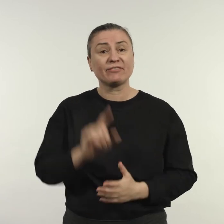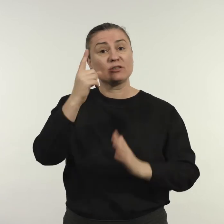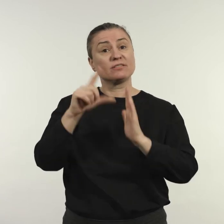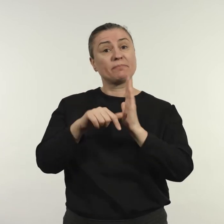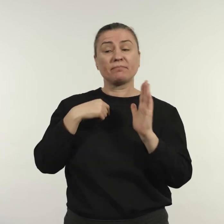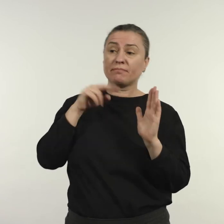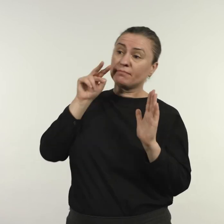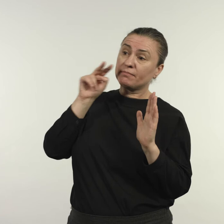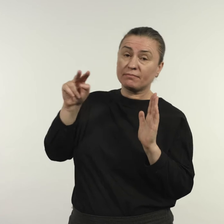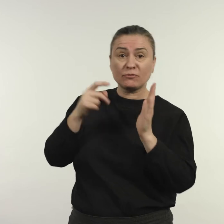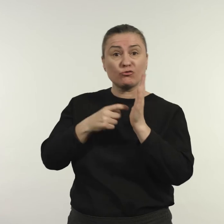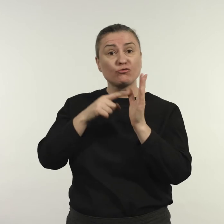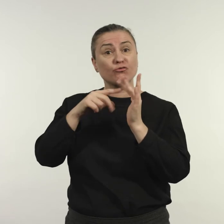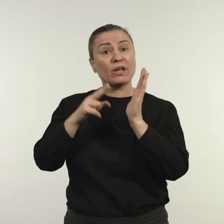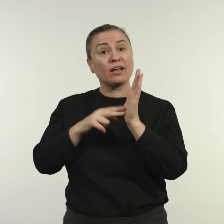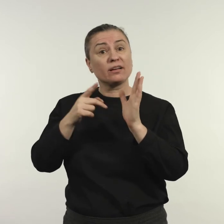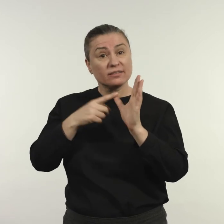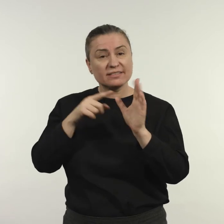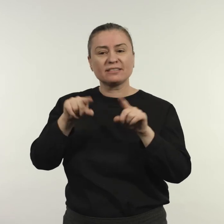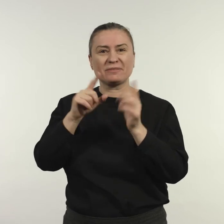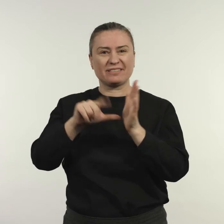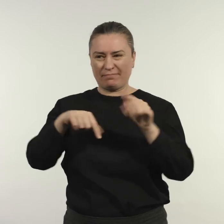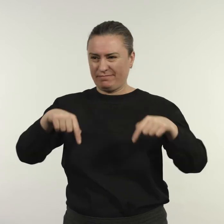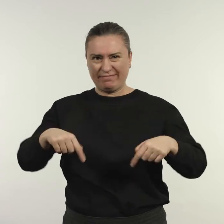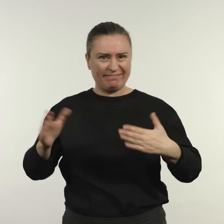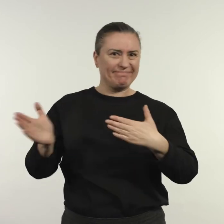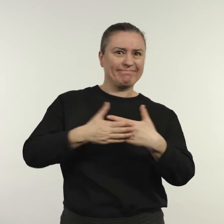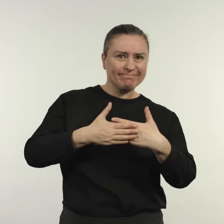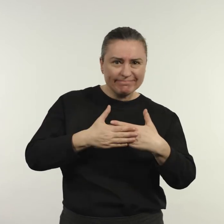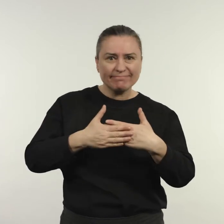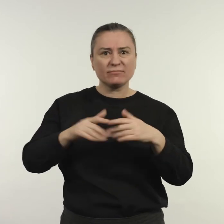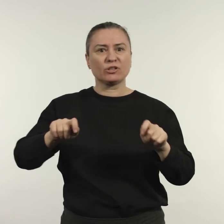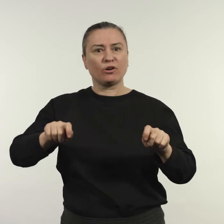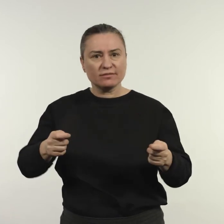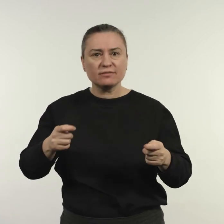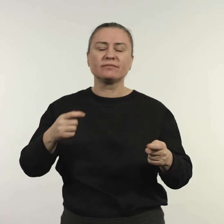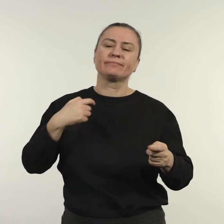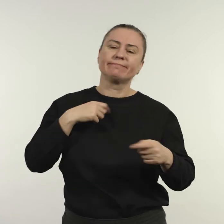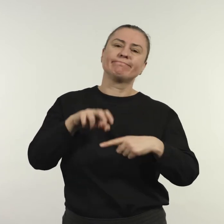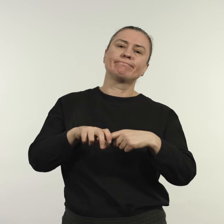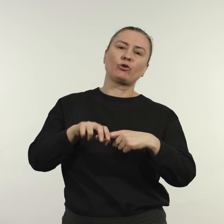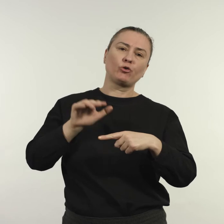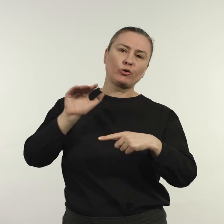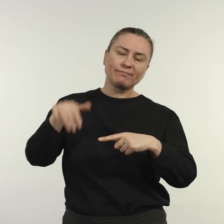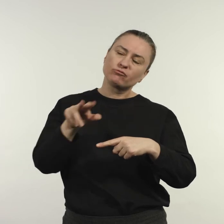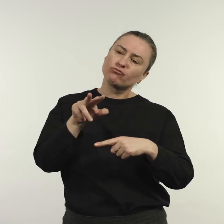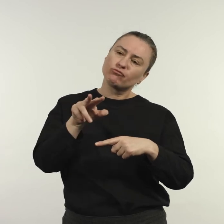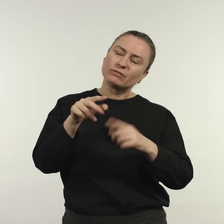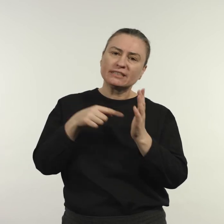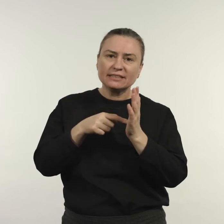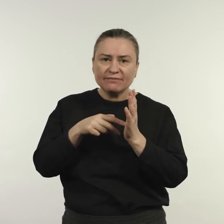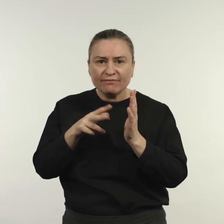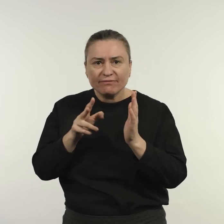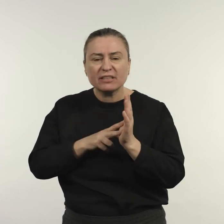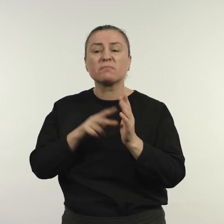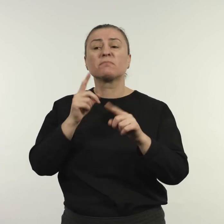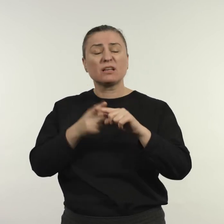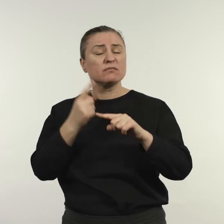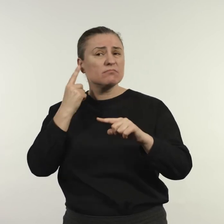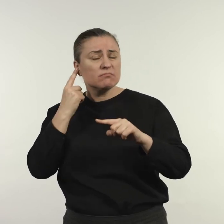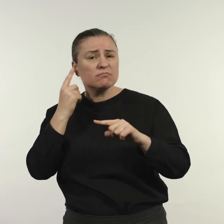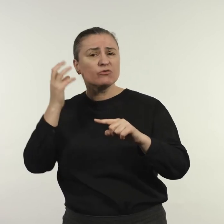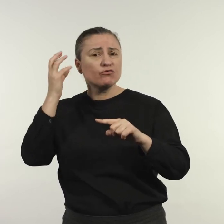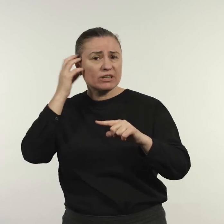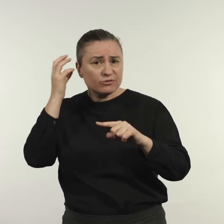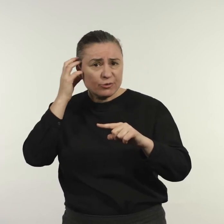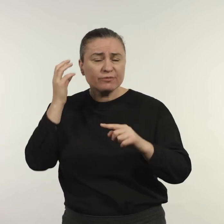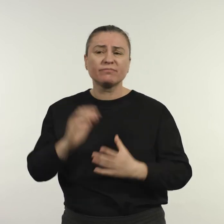‘Alone in my studio during lockdown, I encountered Raina on television and radio,